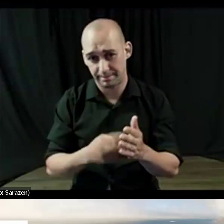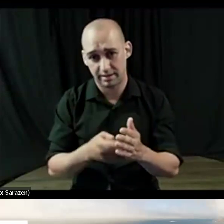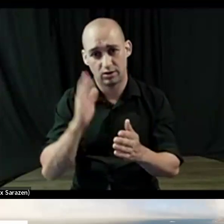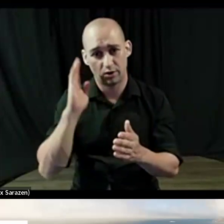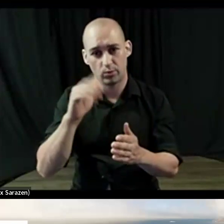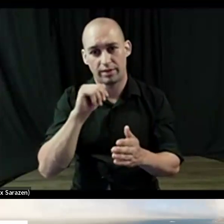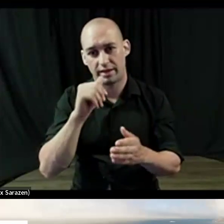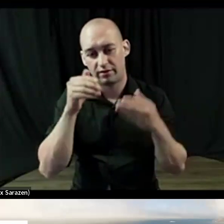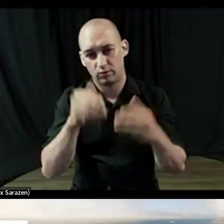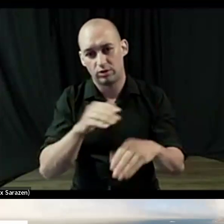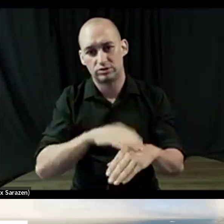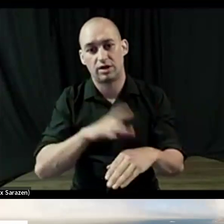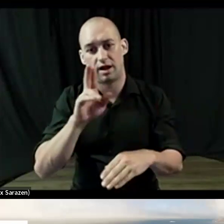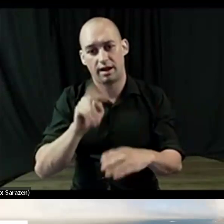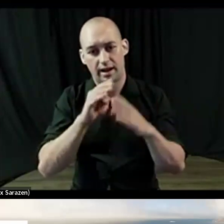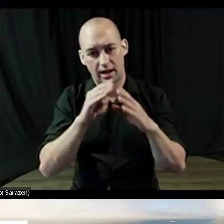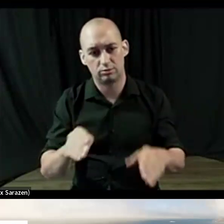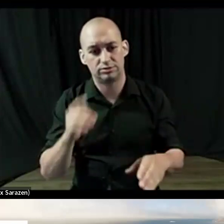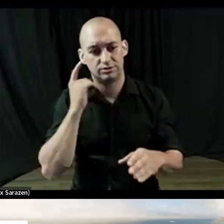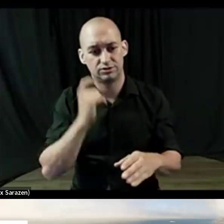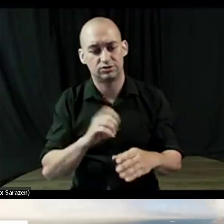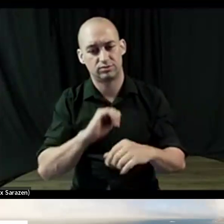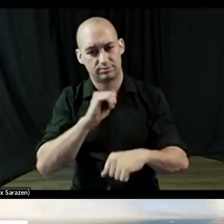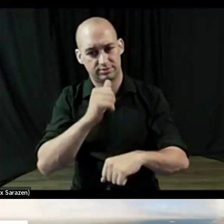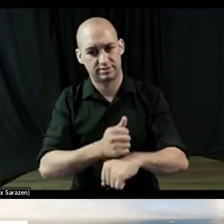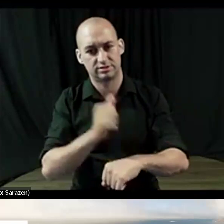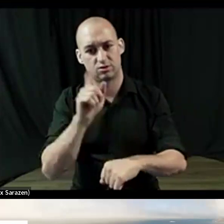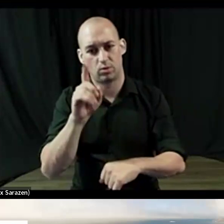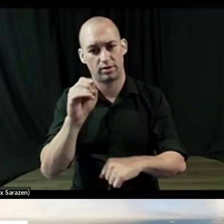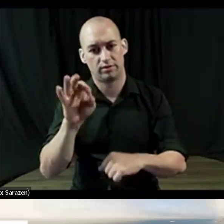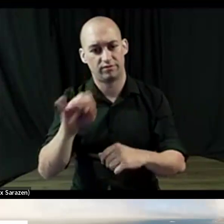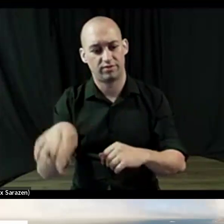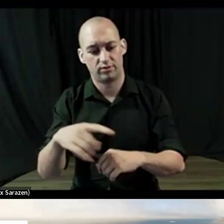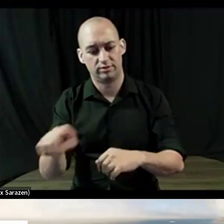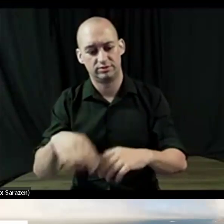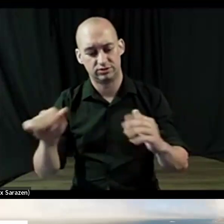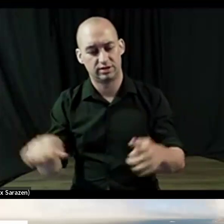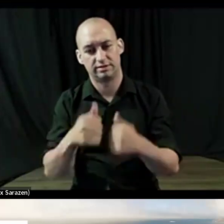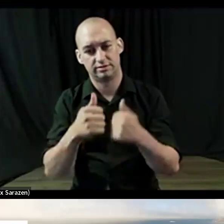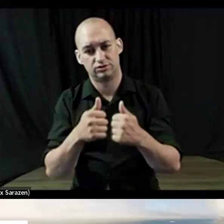And how is it? Just it? It represents one of those challenges. And then, lastly, appreciate